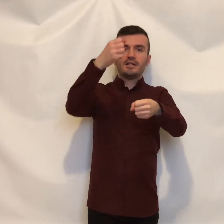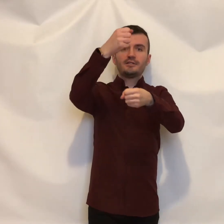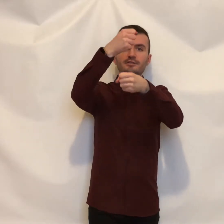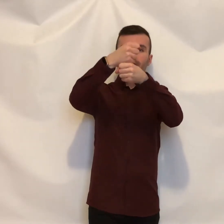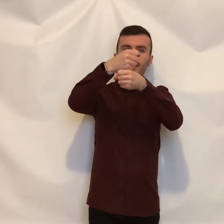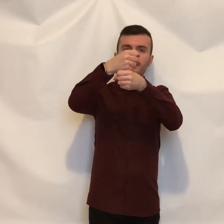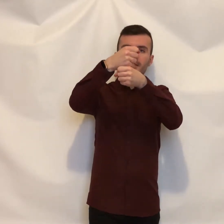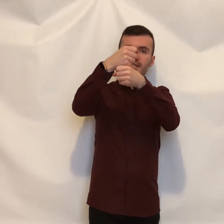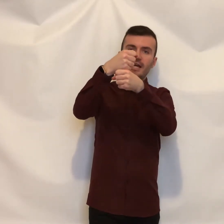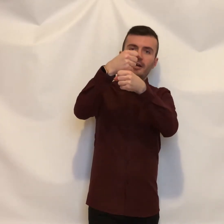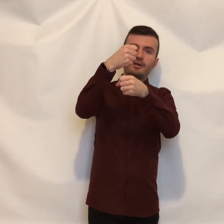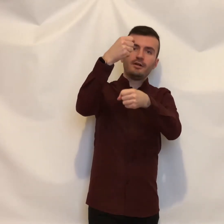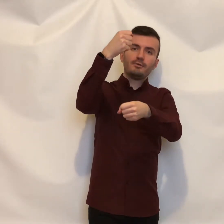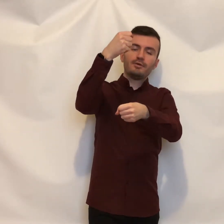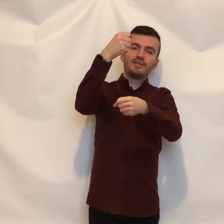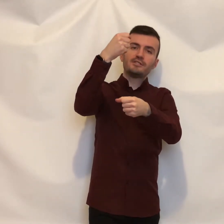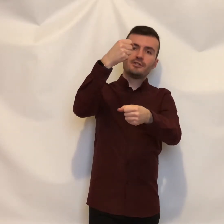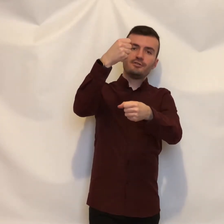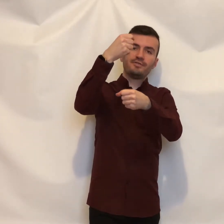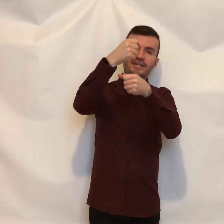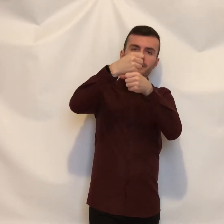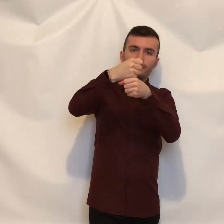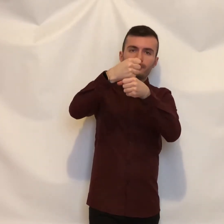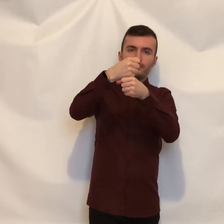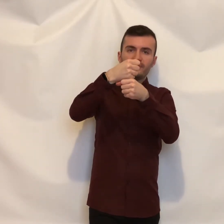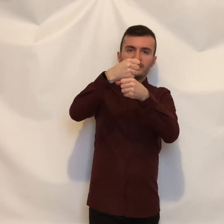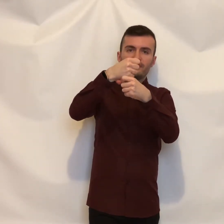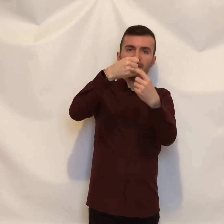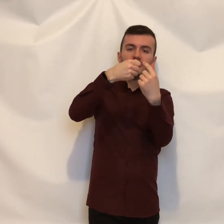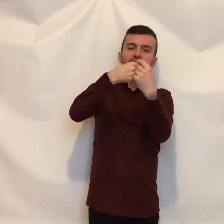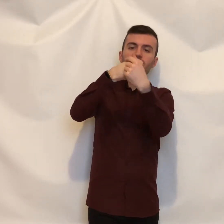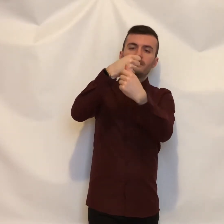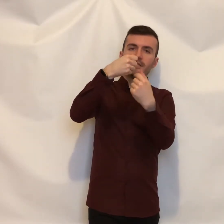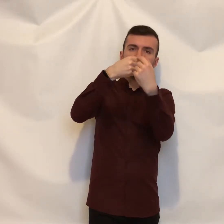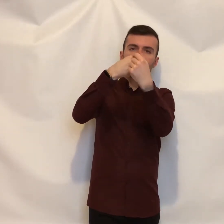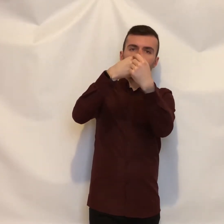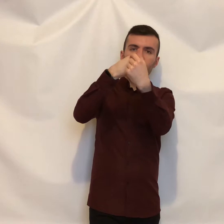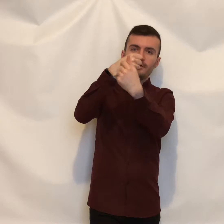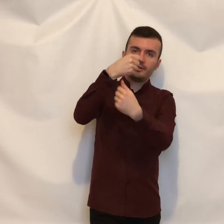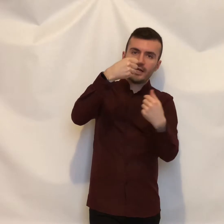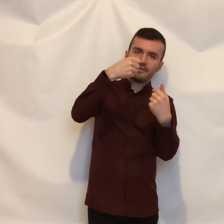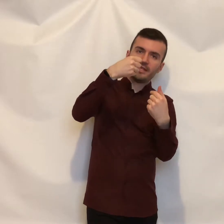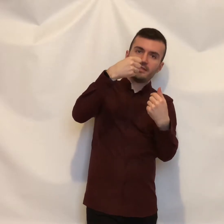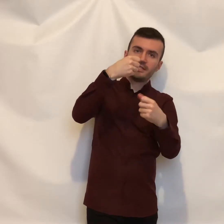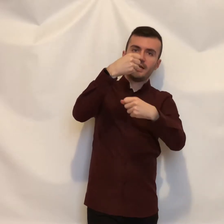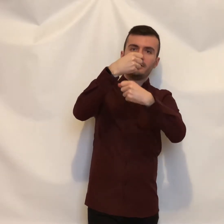you can kinda see that with these two fists on top of each other, the circle and then the tail